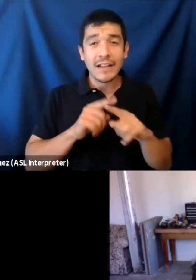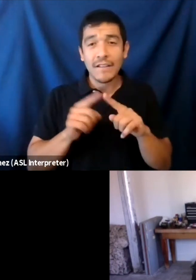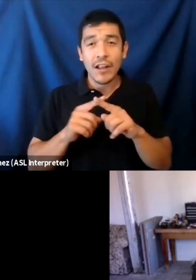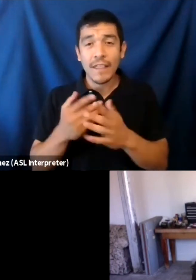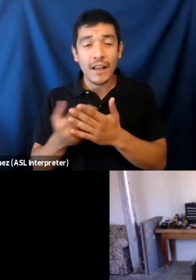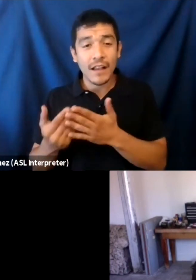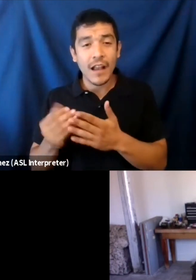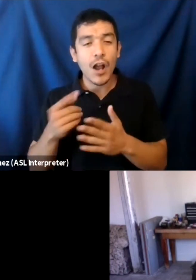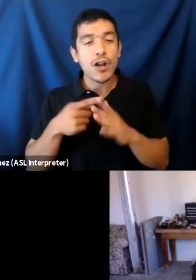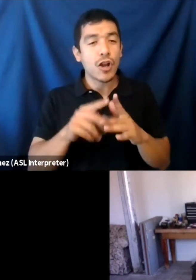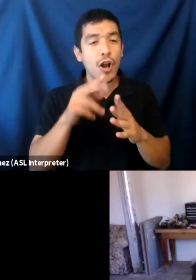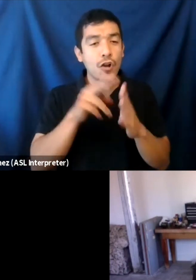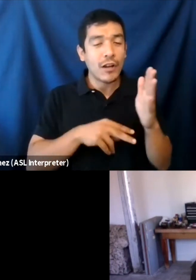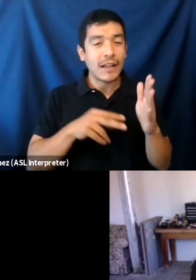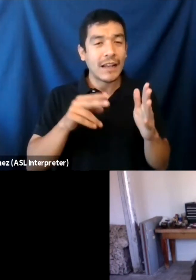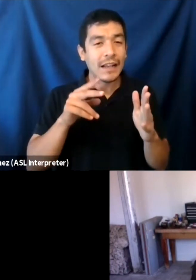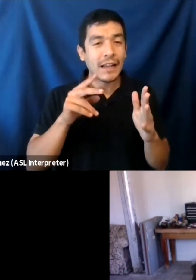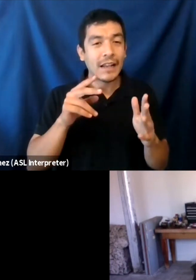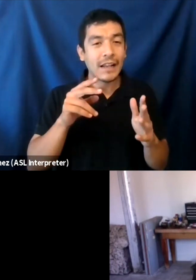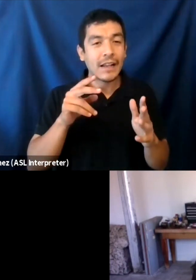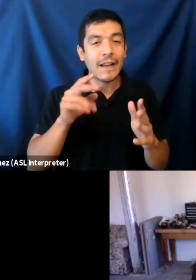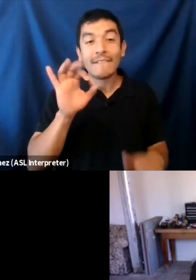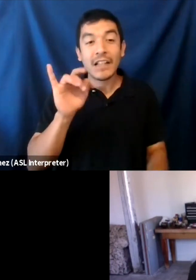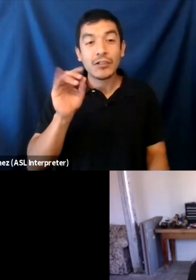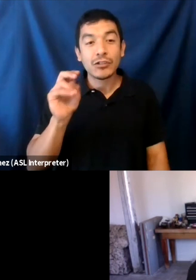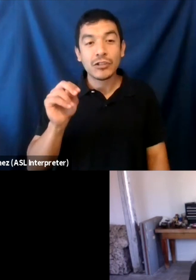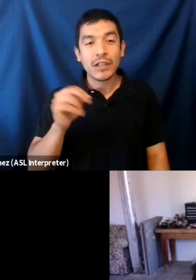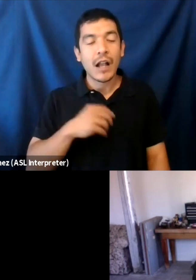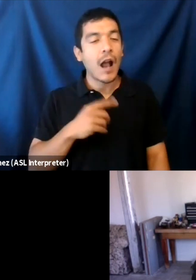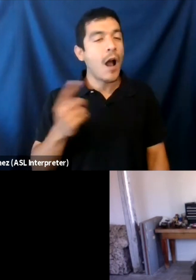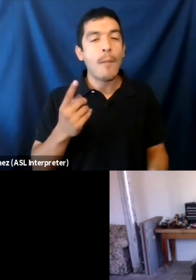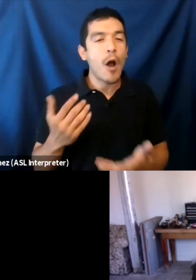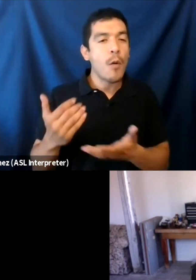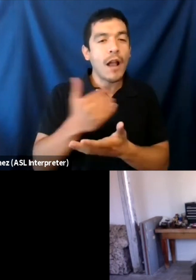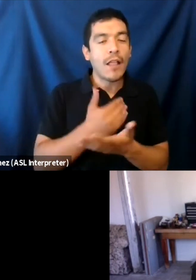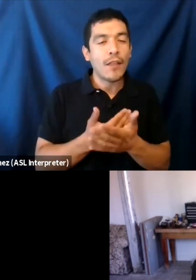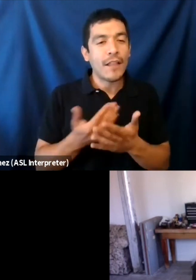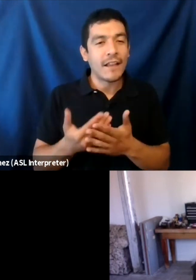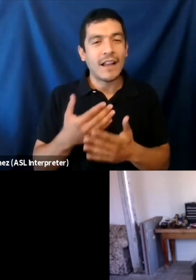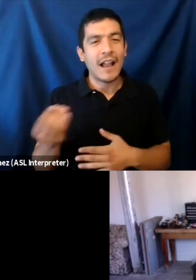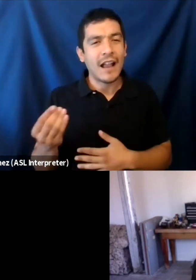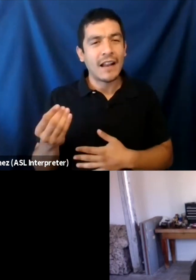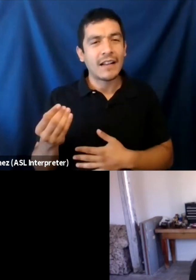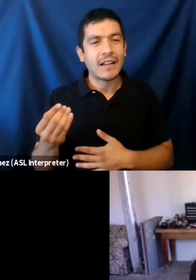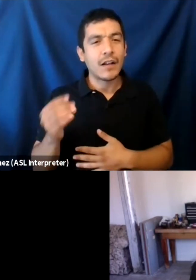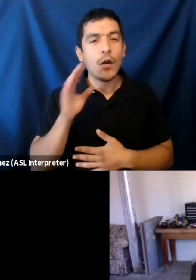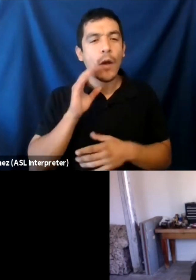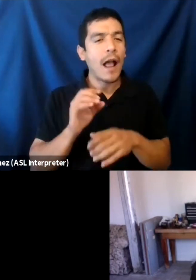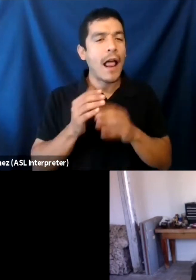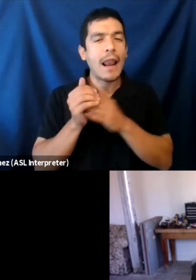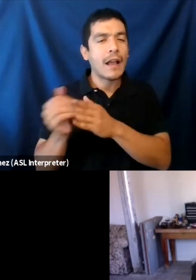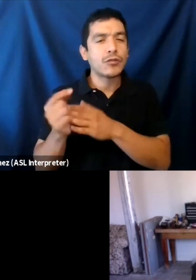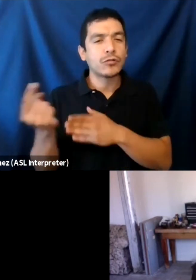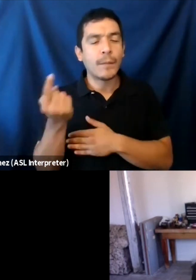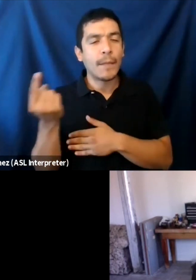start reading fiction and I'm always gathering things and I, it'll lead to something, I don't know what it is yet.